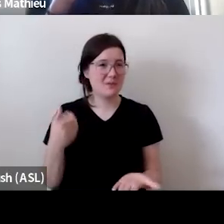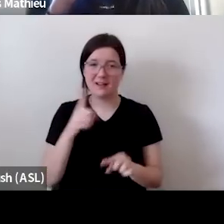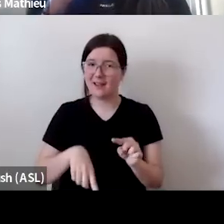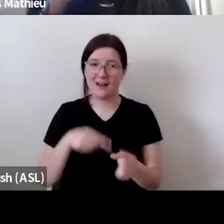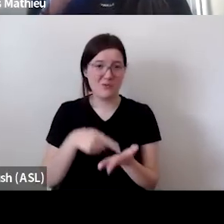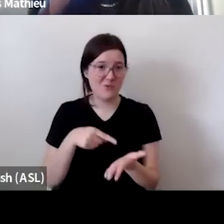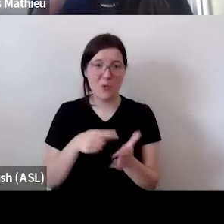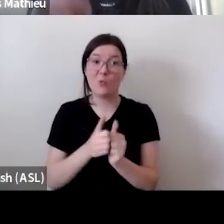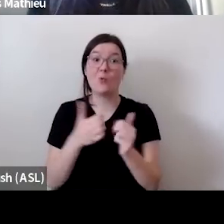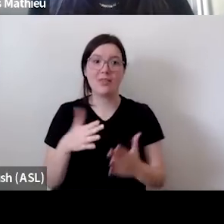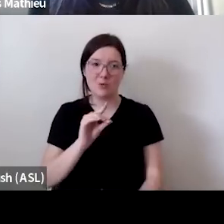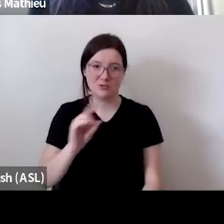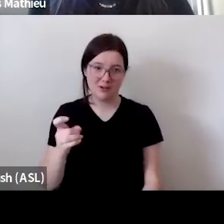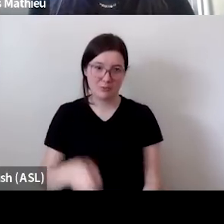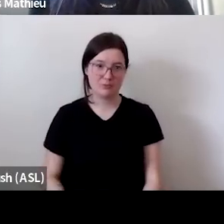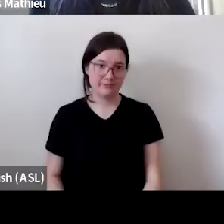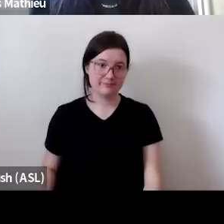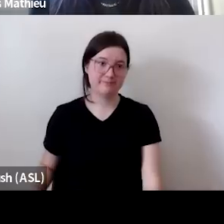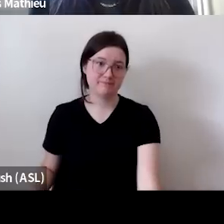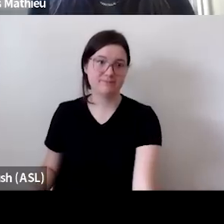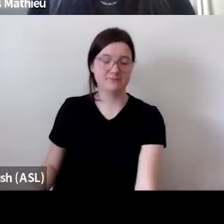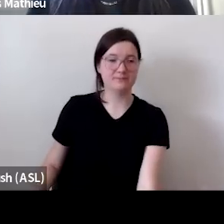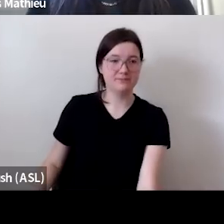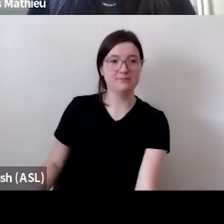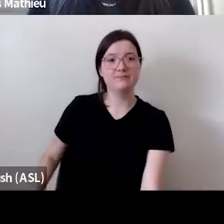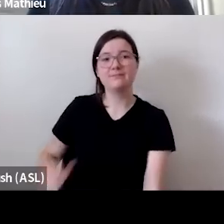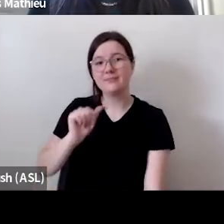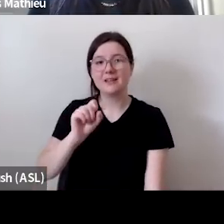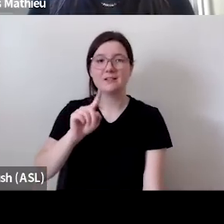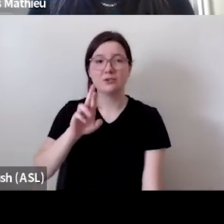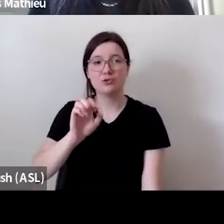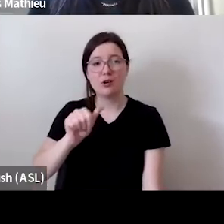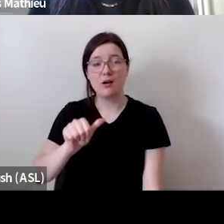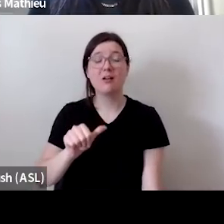I'll also add that when you involve a mental health professional, that mental health professional will put a